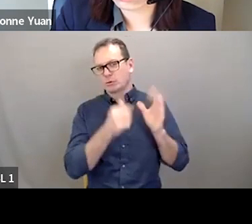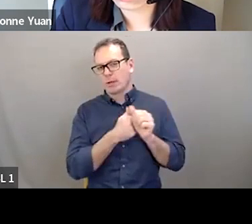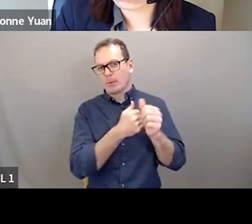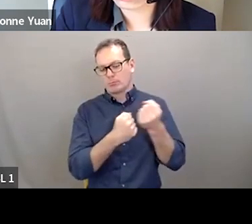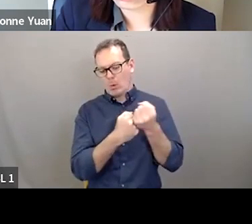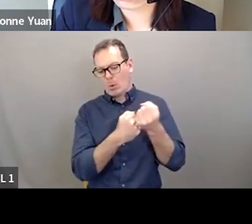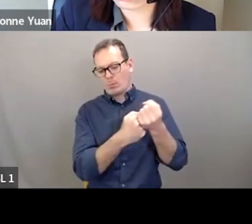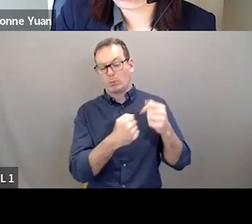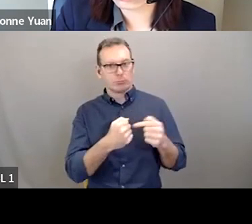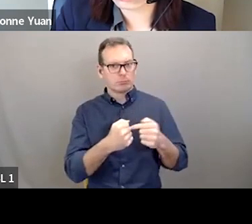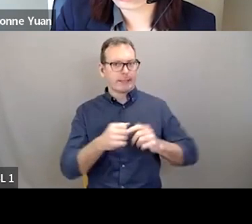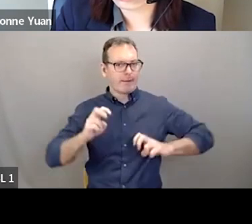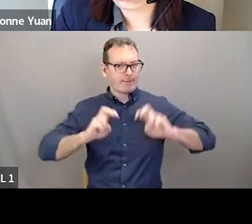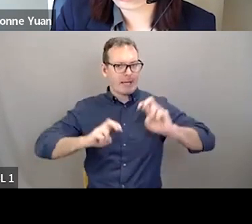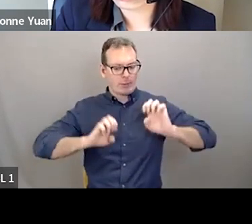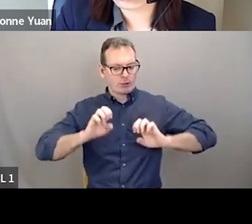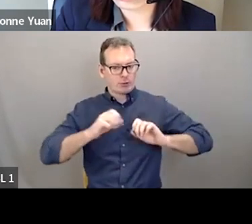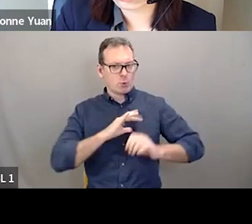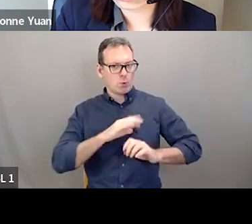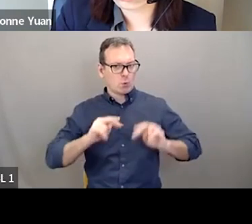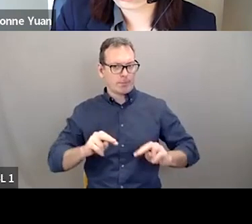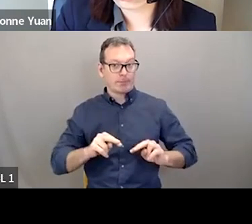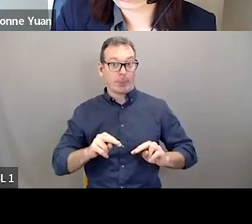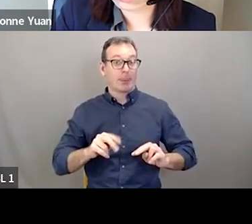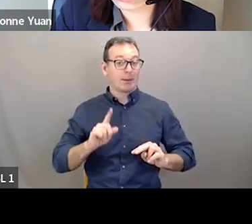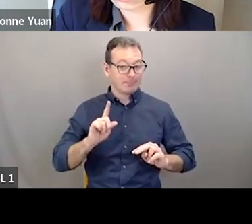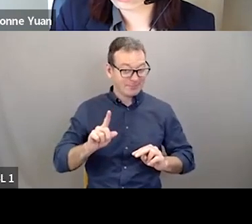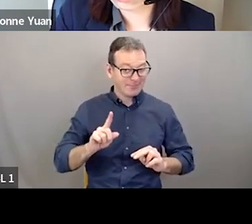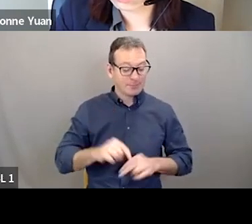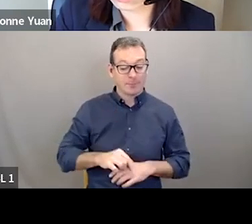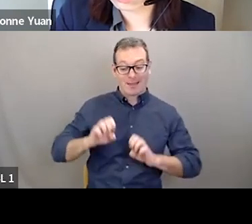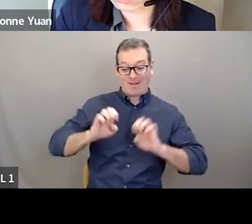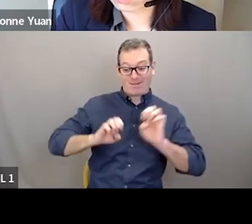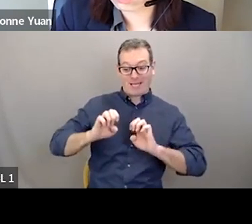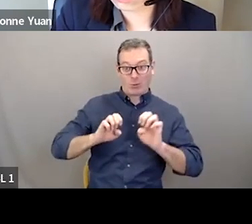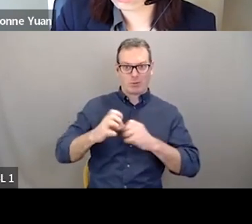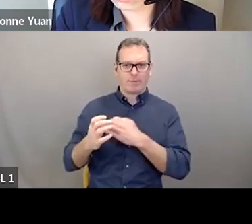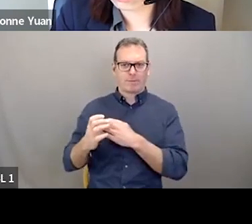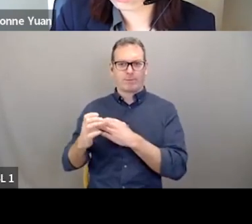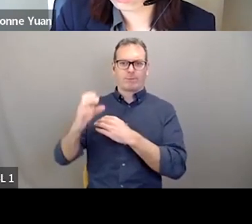but the slippery slope there is that sometimes evaluation is imposed upon organizations to meet